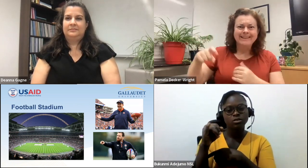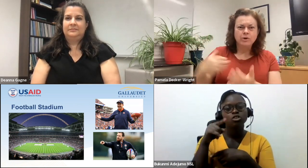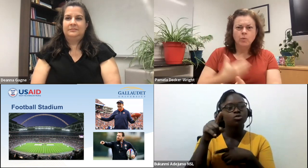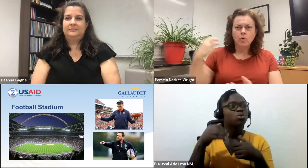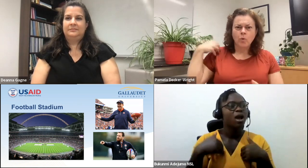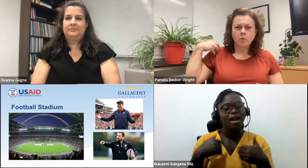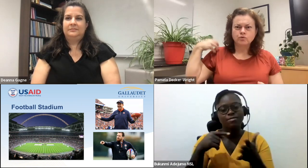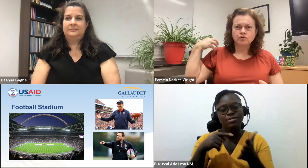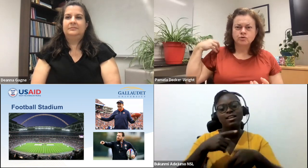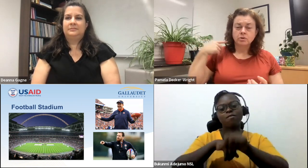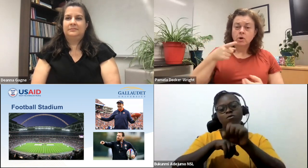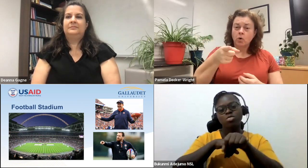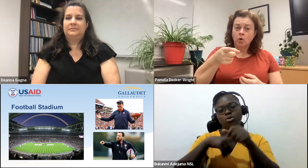So they advertise for a coach.